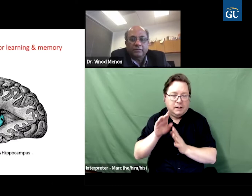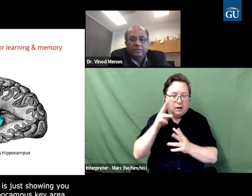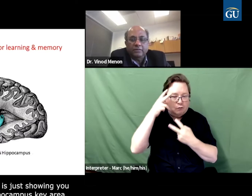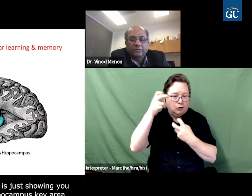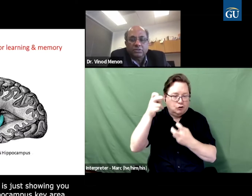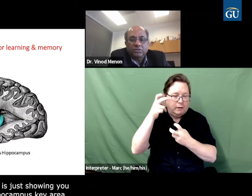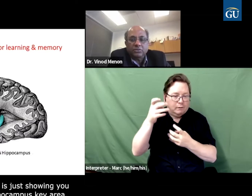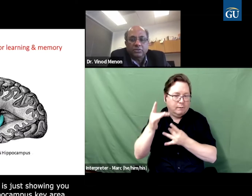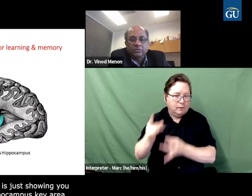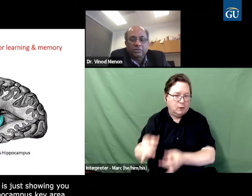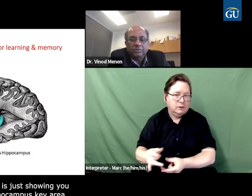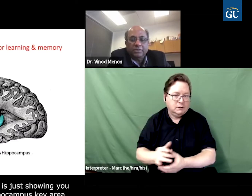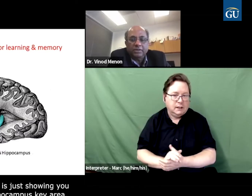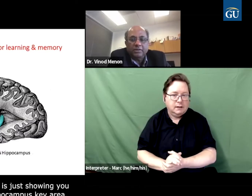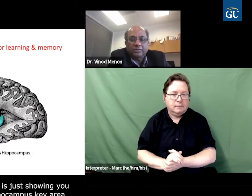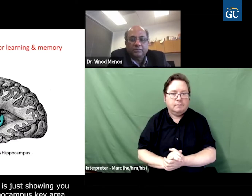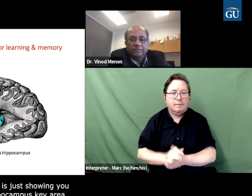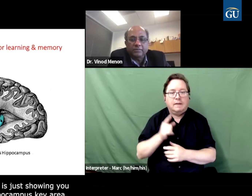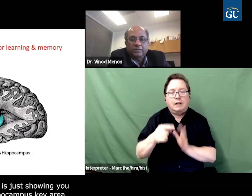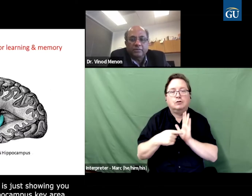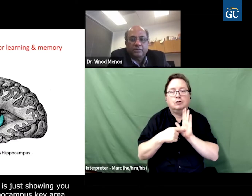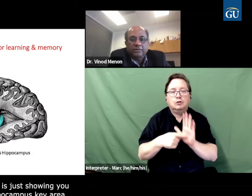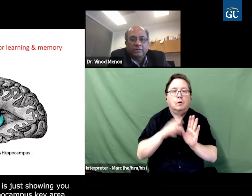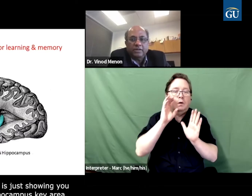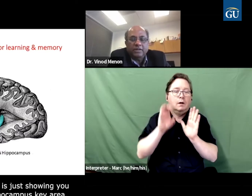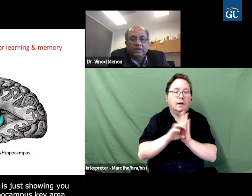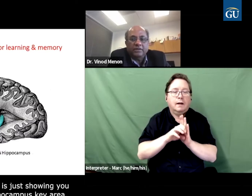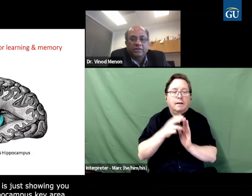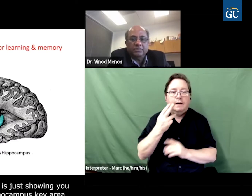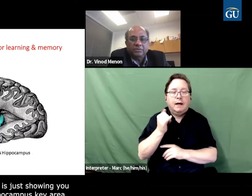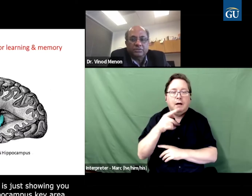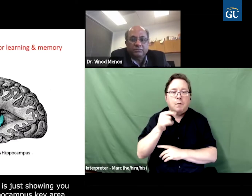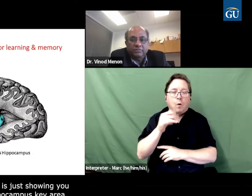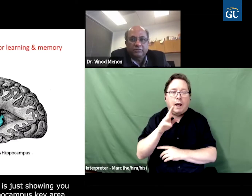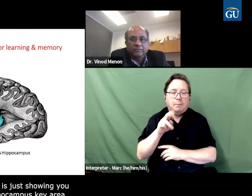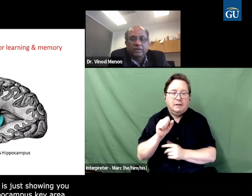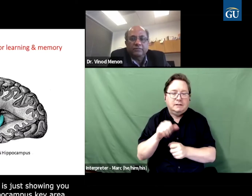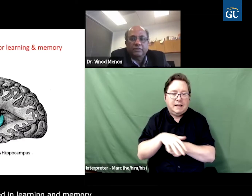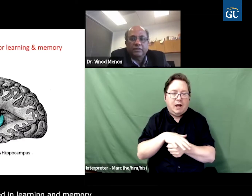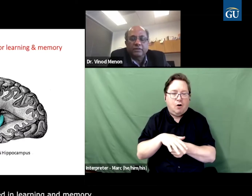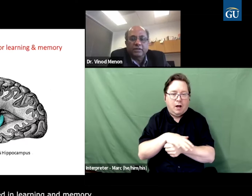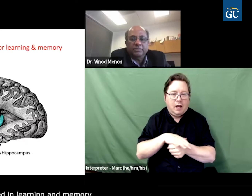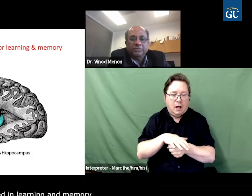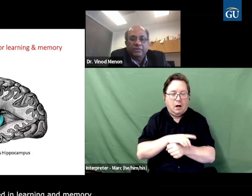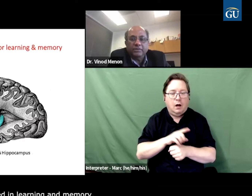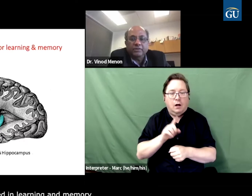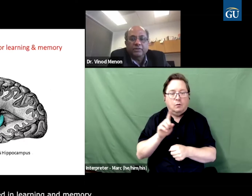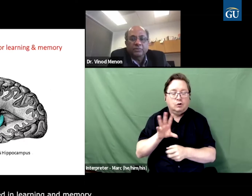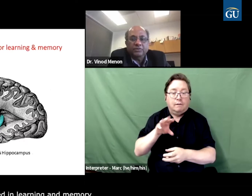and this is just showing you the hippocampus key